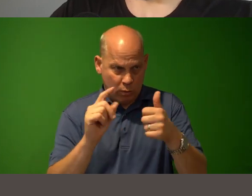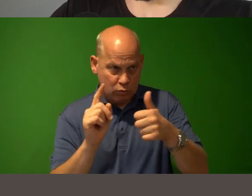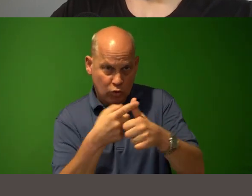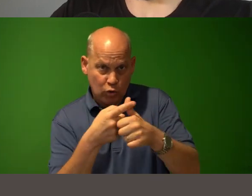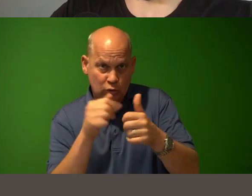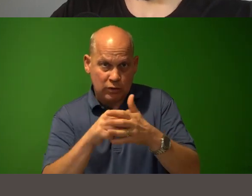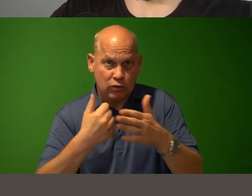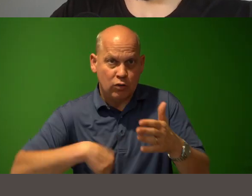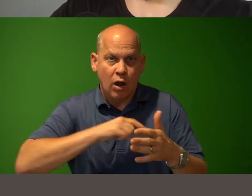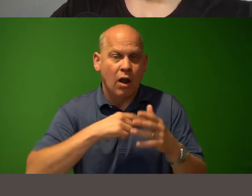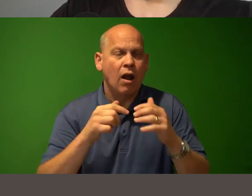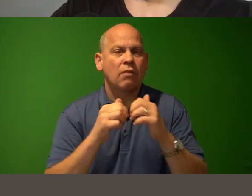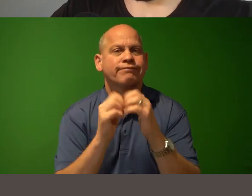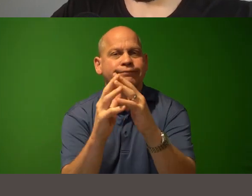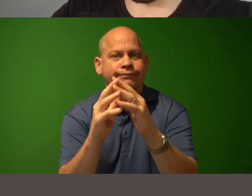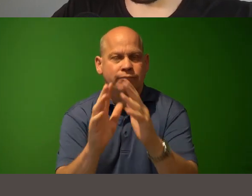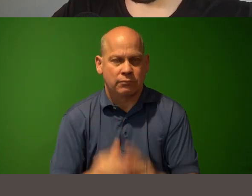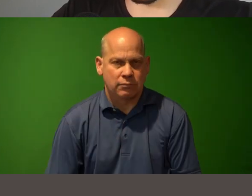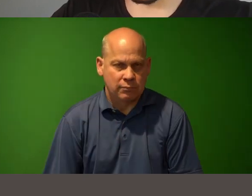in our execution.